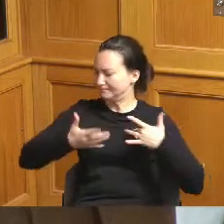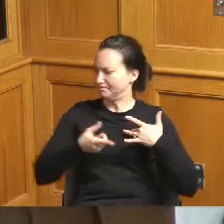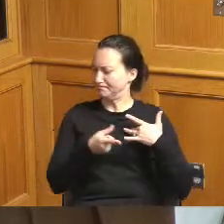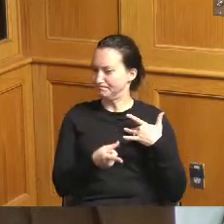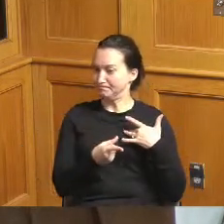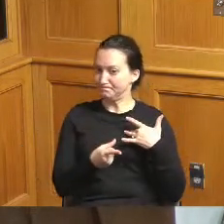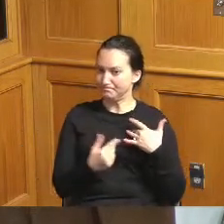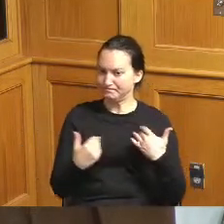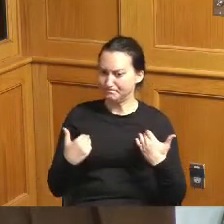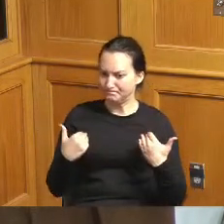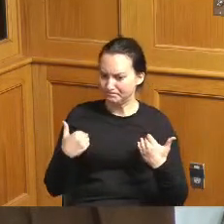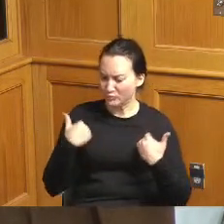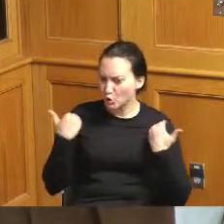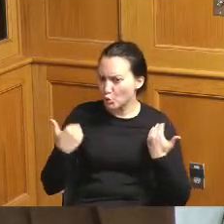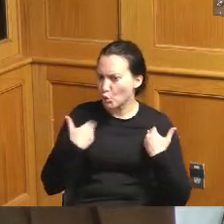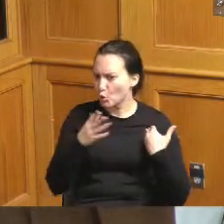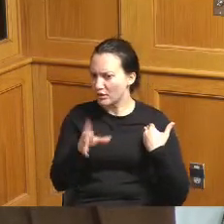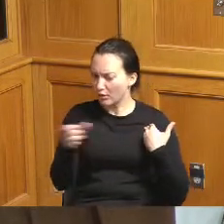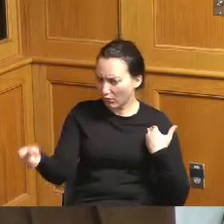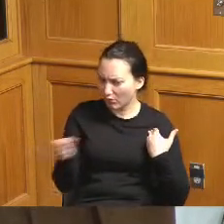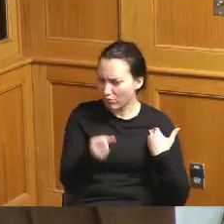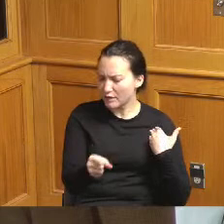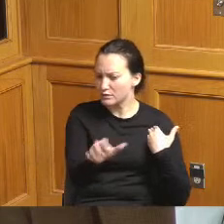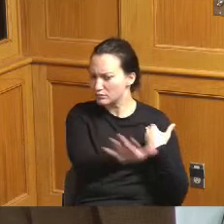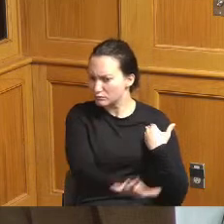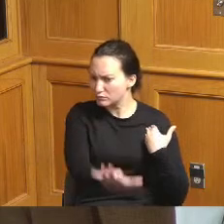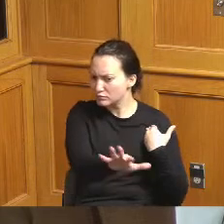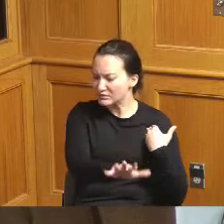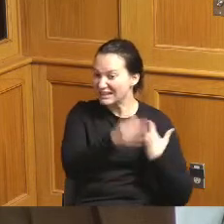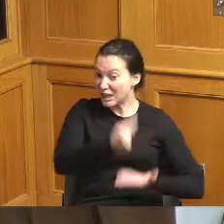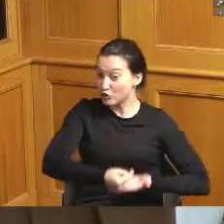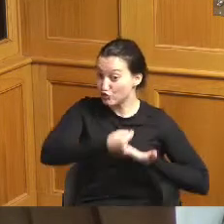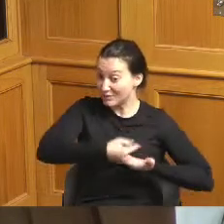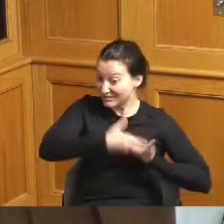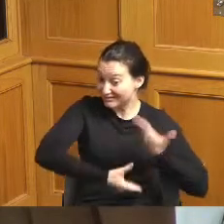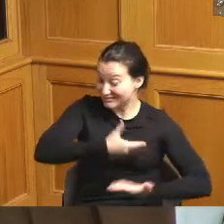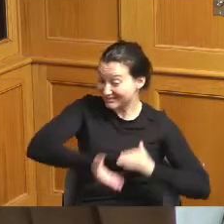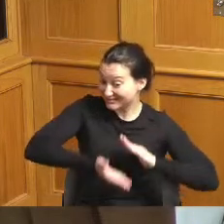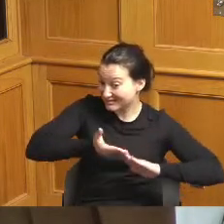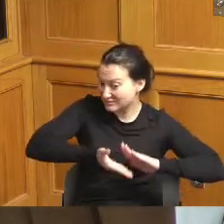the youth and and and where they're placed and how that that treatment facility functions and so if